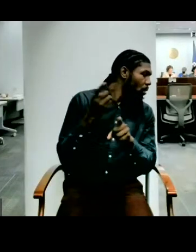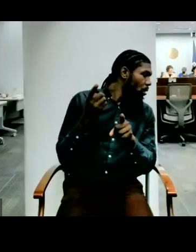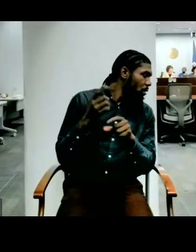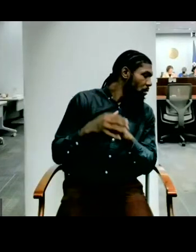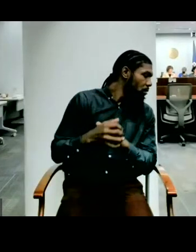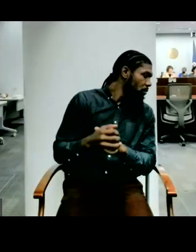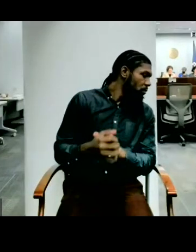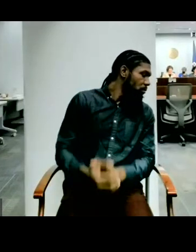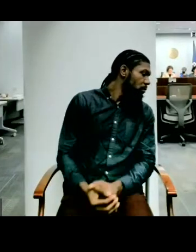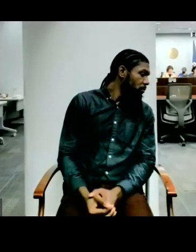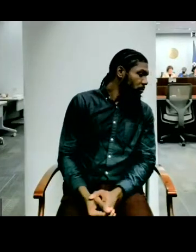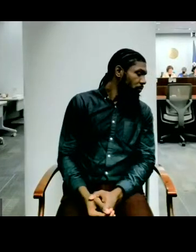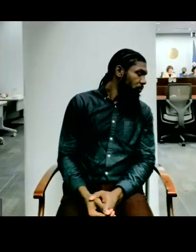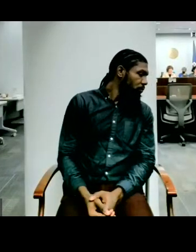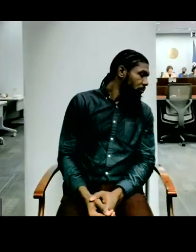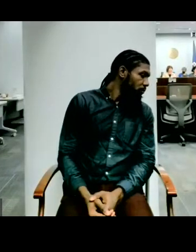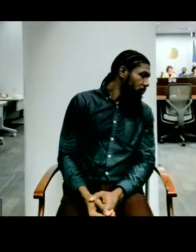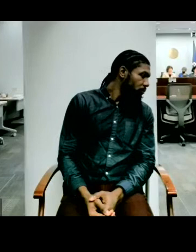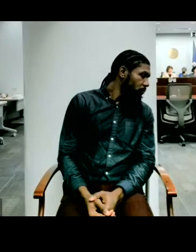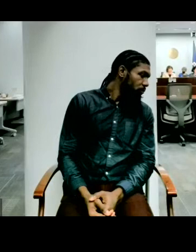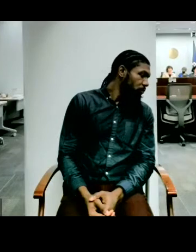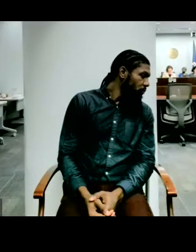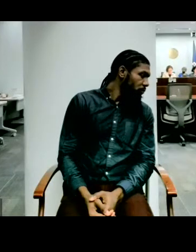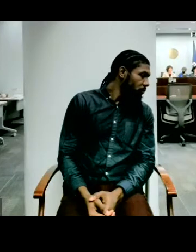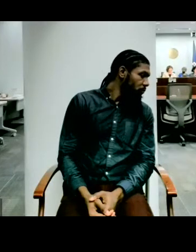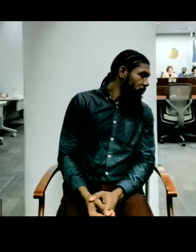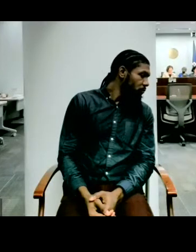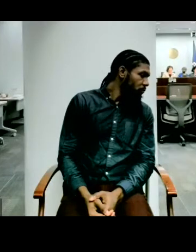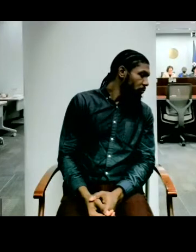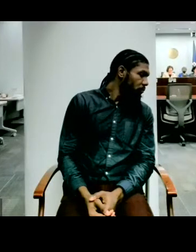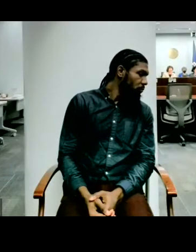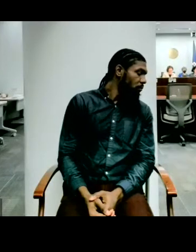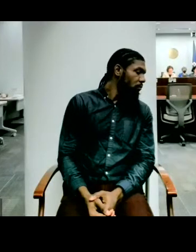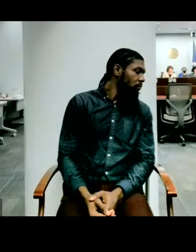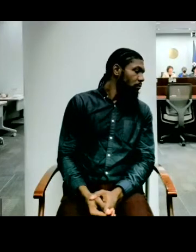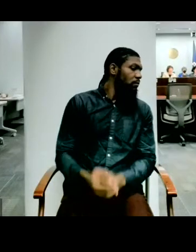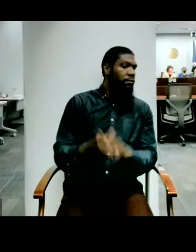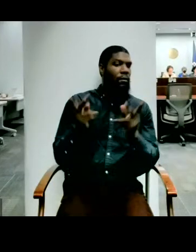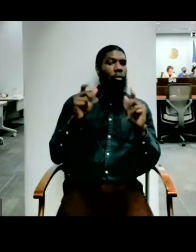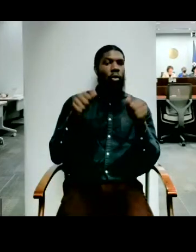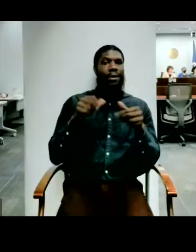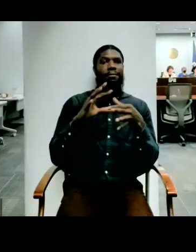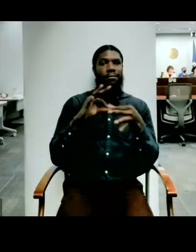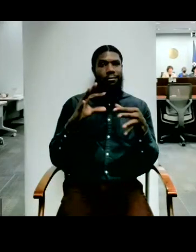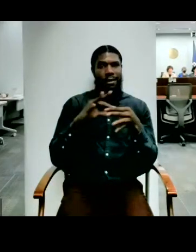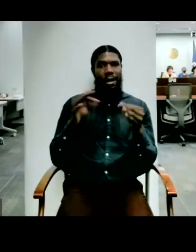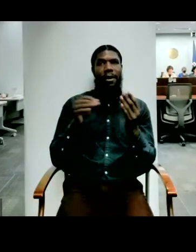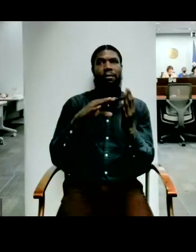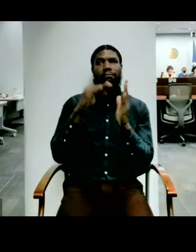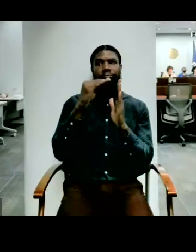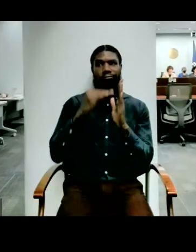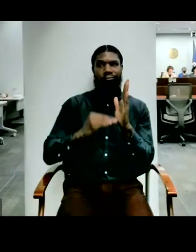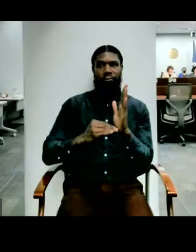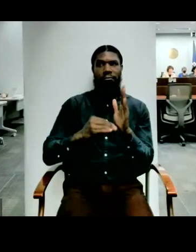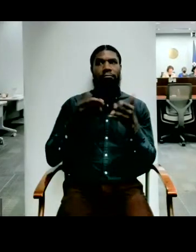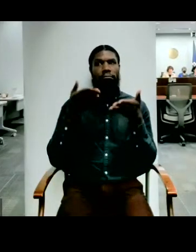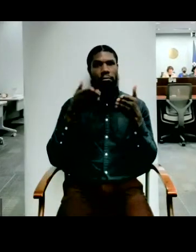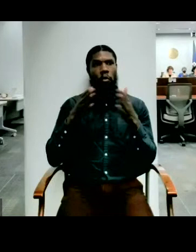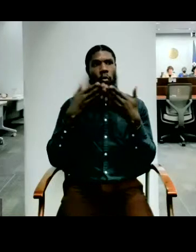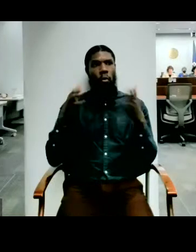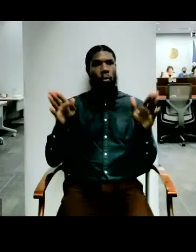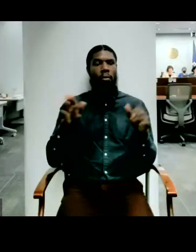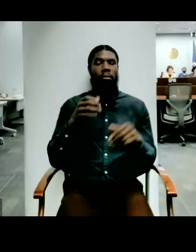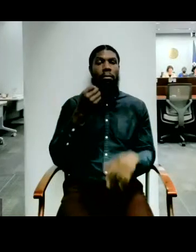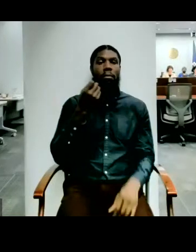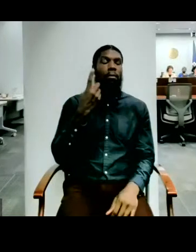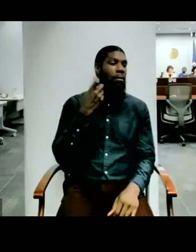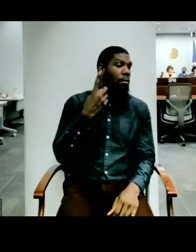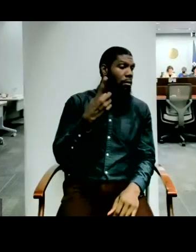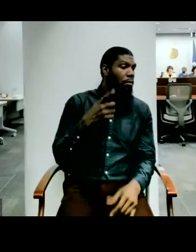solicit and put their comments does not adequately serve the purpose of encouraging public input.